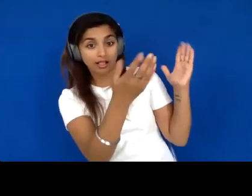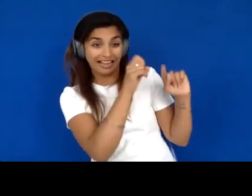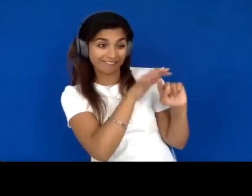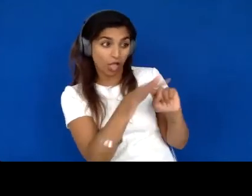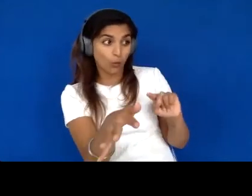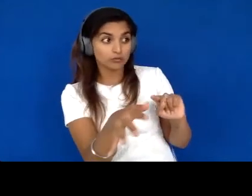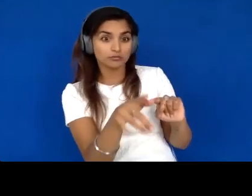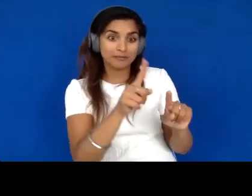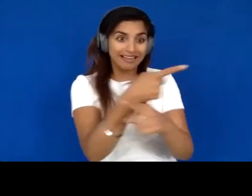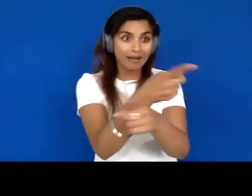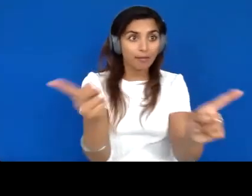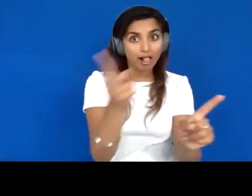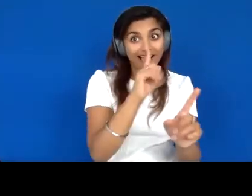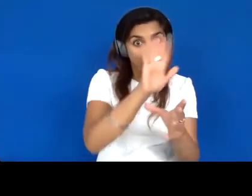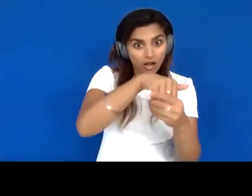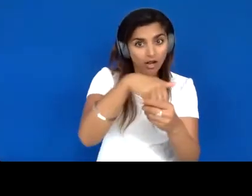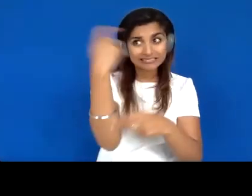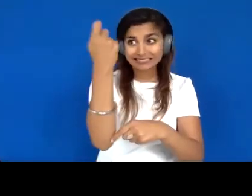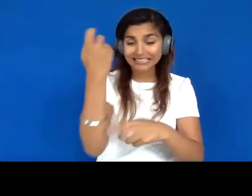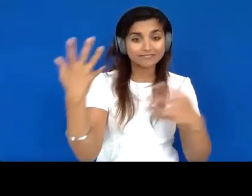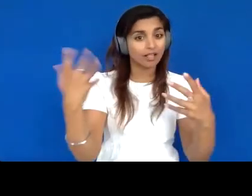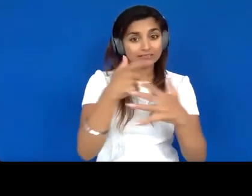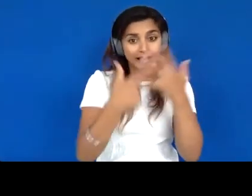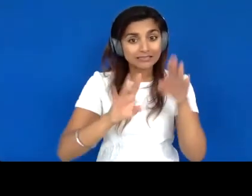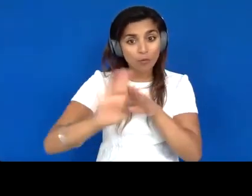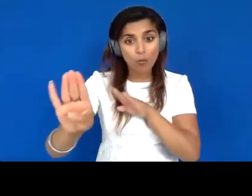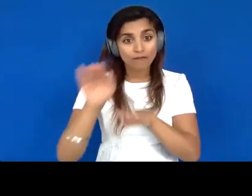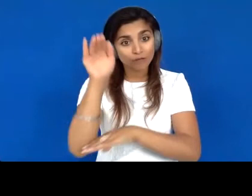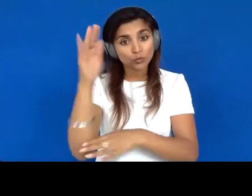disability sport in the future the before de feels to acknowledge the